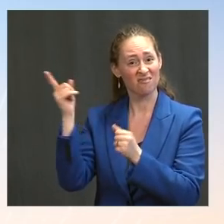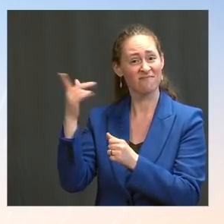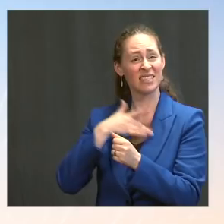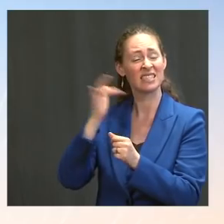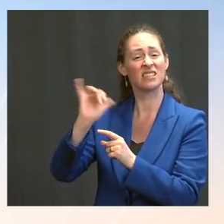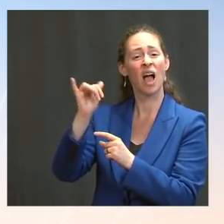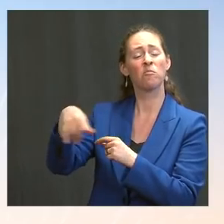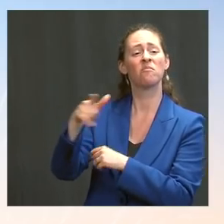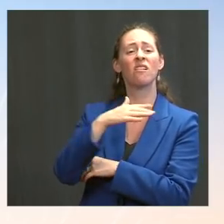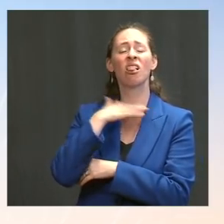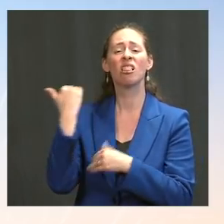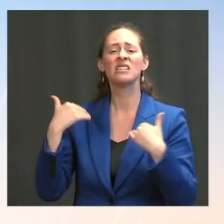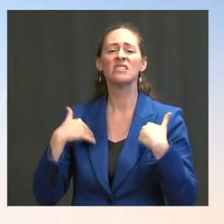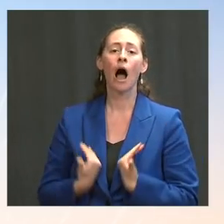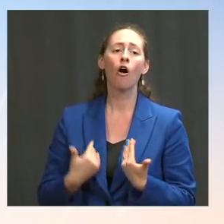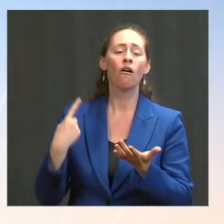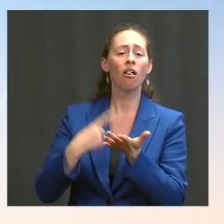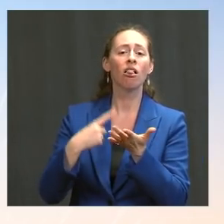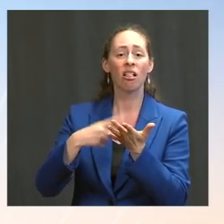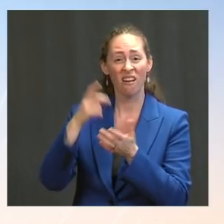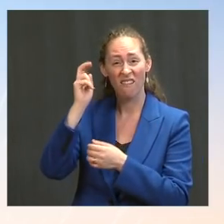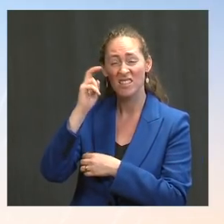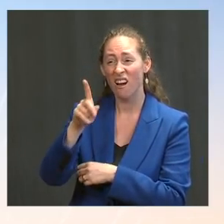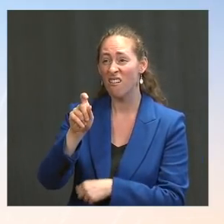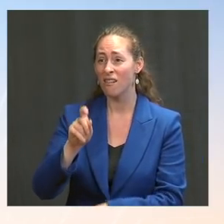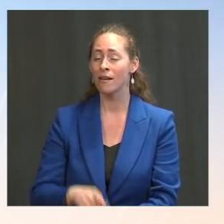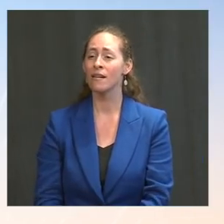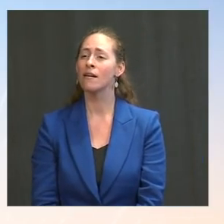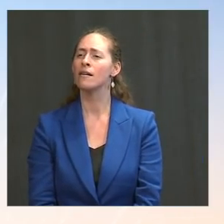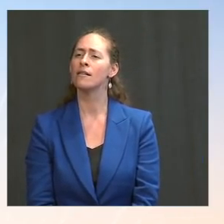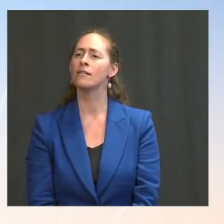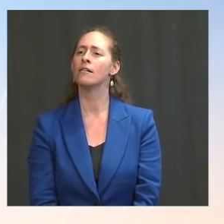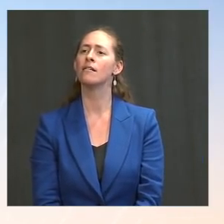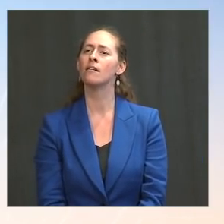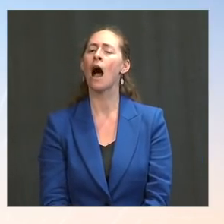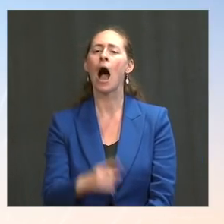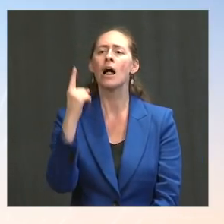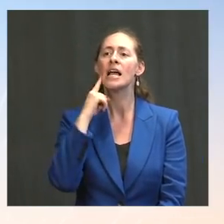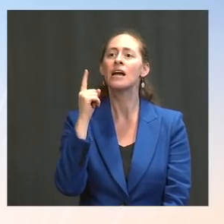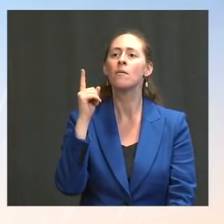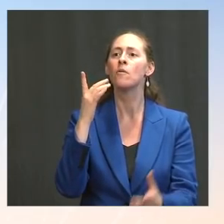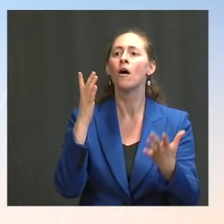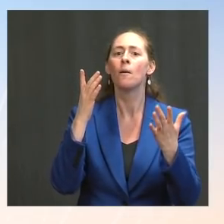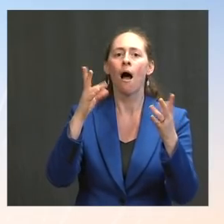in the months ahead, as is evident by the fact that he hosted leaders here just last Friday. The Press: So the sense of fatigue, does he -- do you --